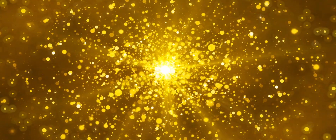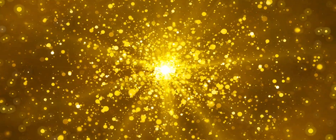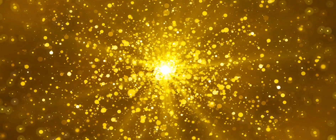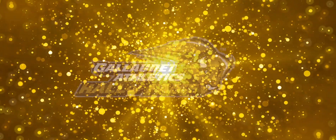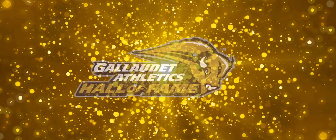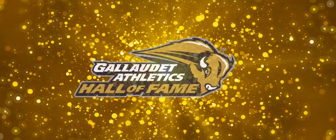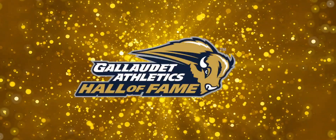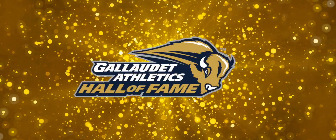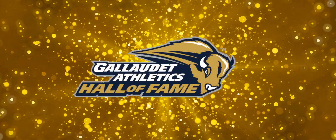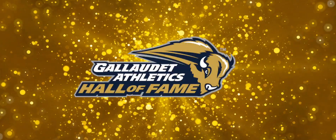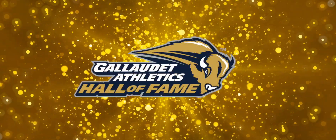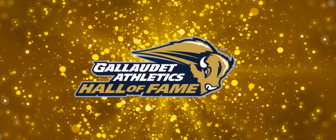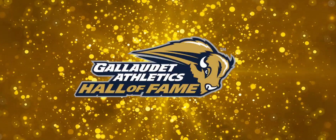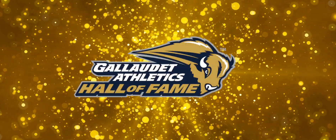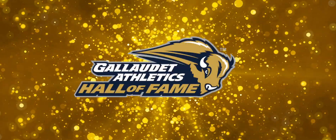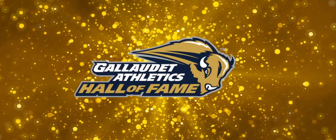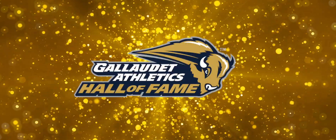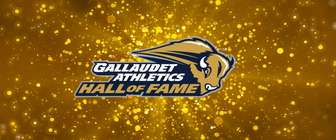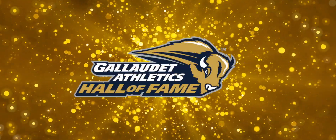Musical Intro, light piano music